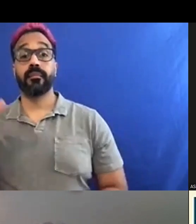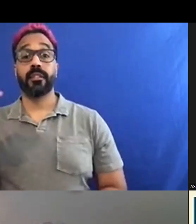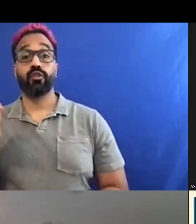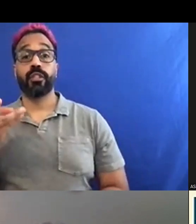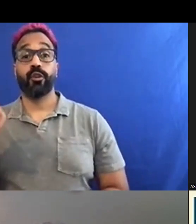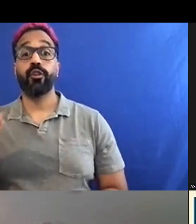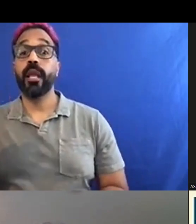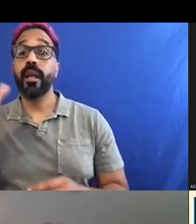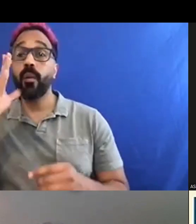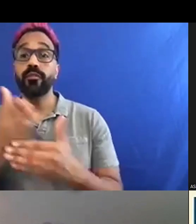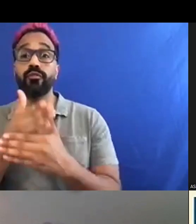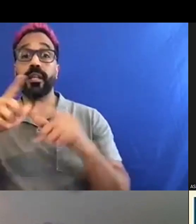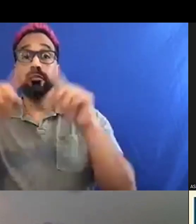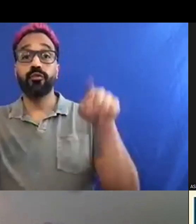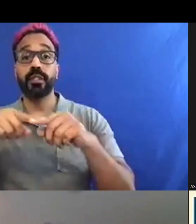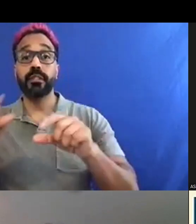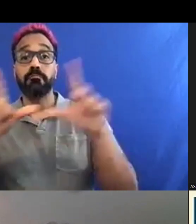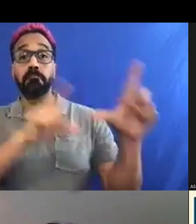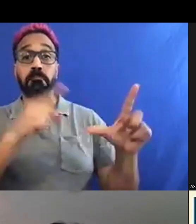if you don't mind allowing me to do that, and then I'll share my screen with you